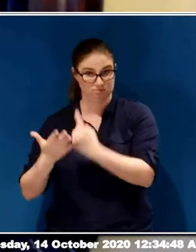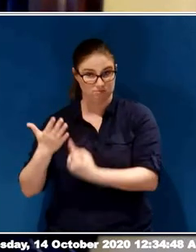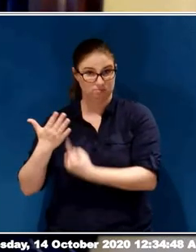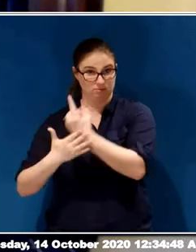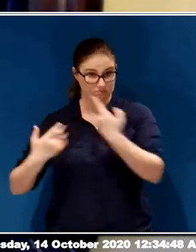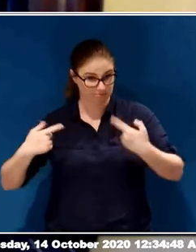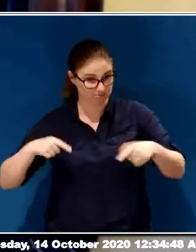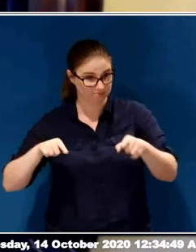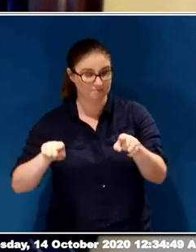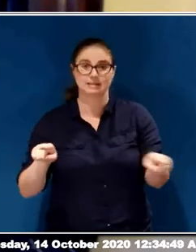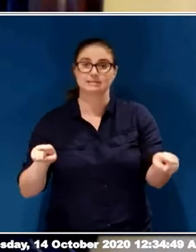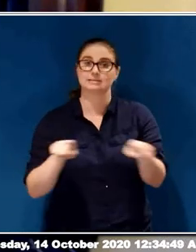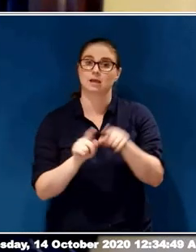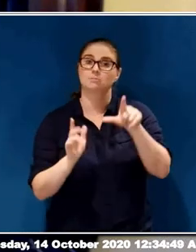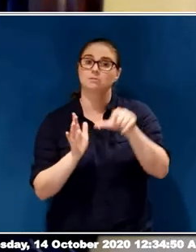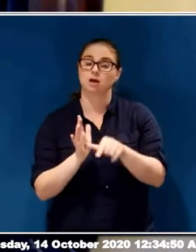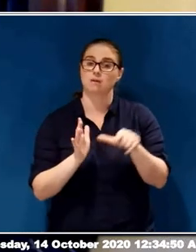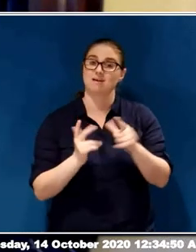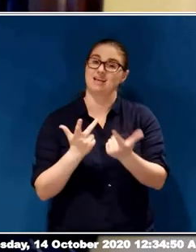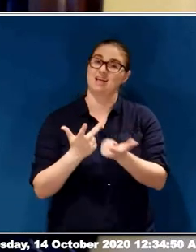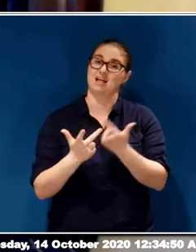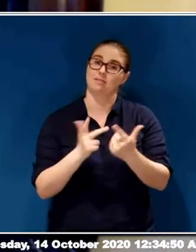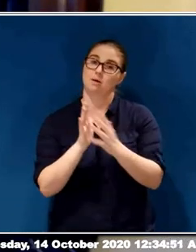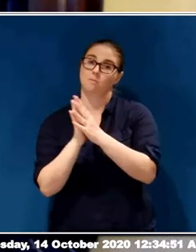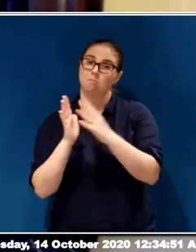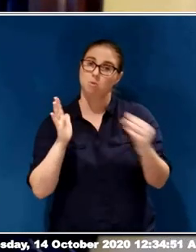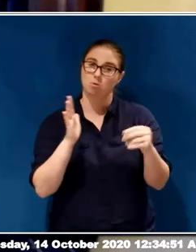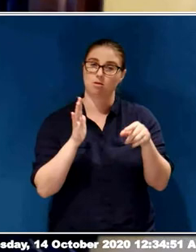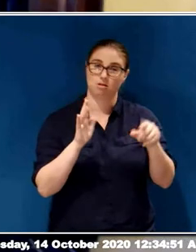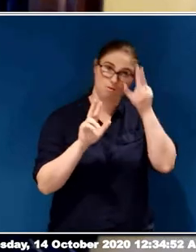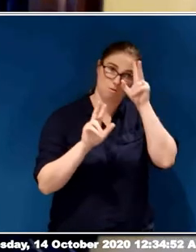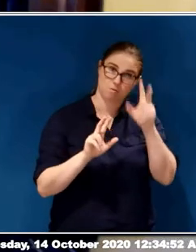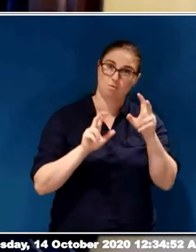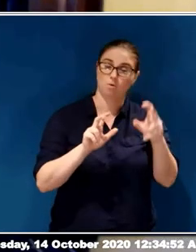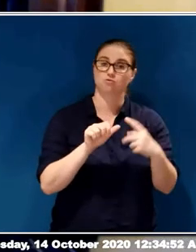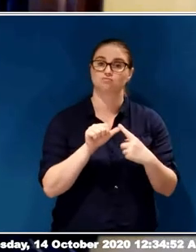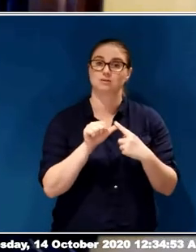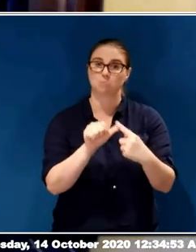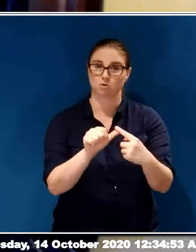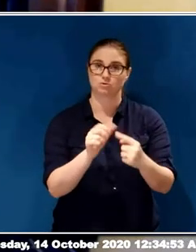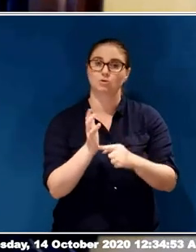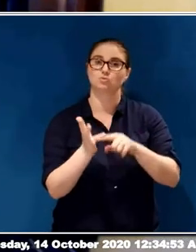those days it was understood that this model could be applied for behaviour and